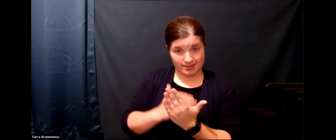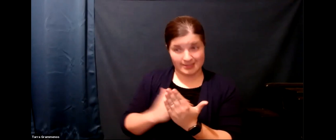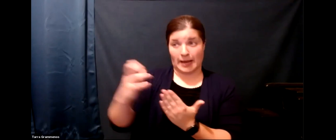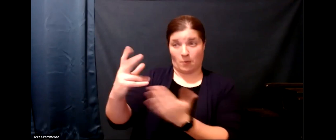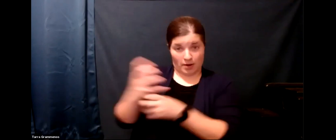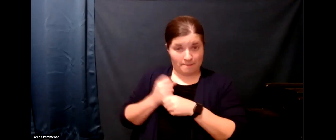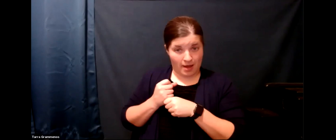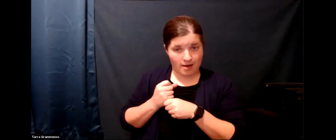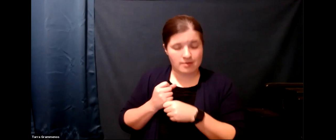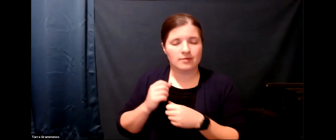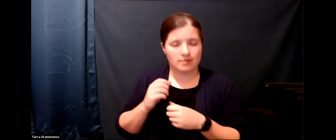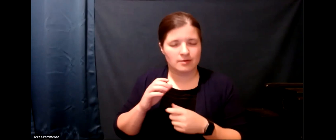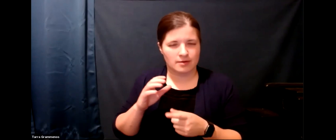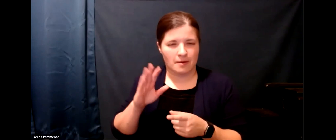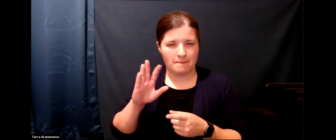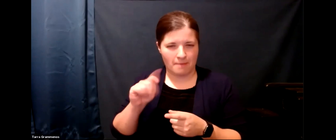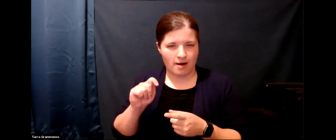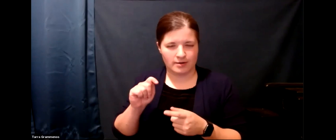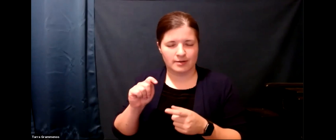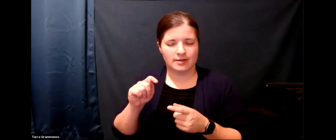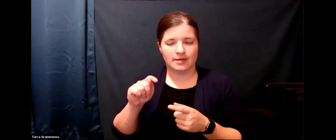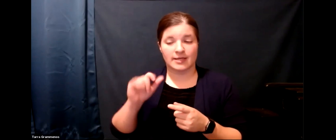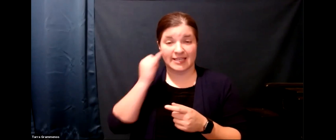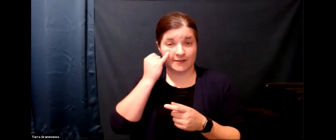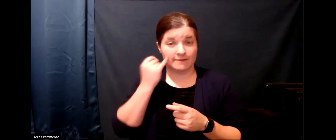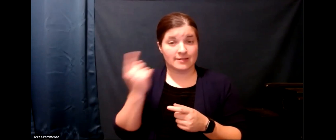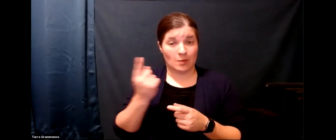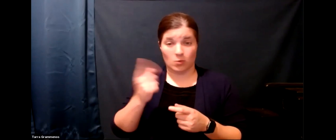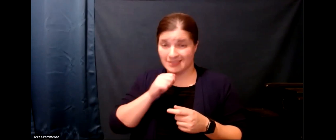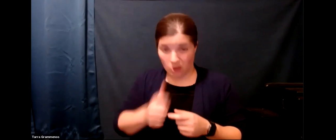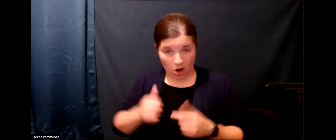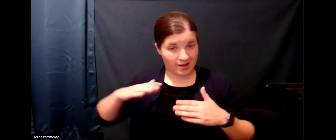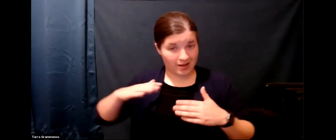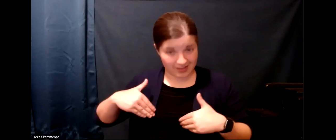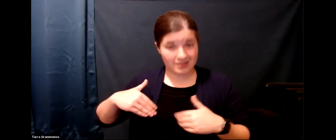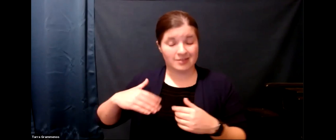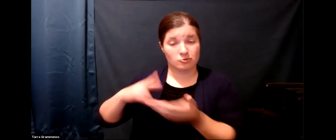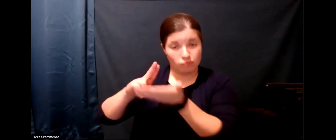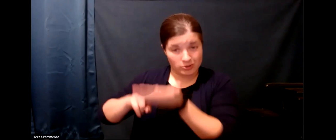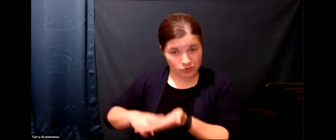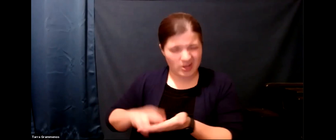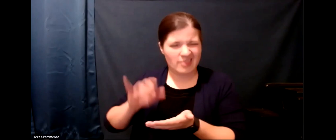But that is -- there are ways that if someone is not registered and they need to update the registration, that is fine.